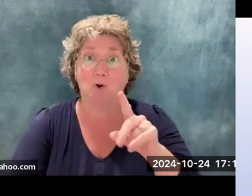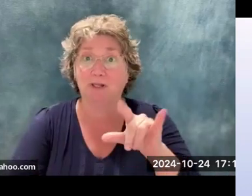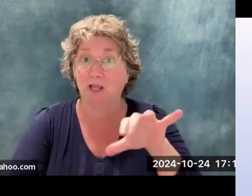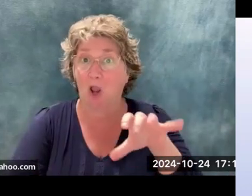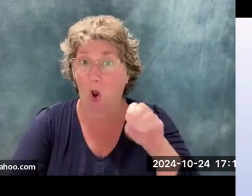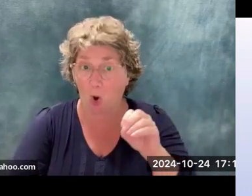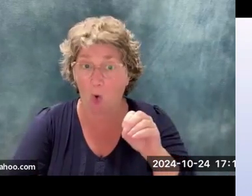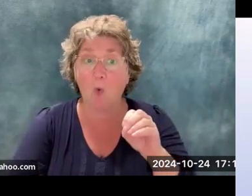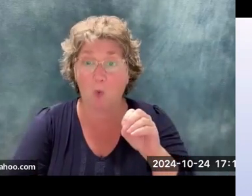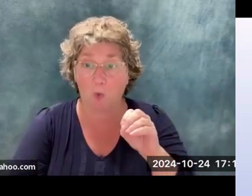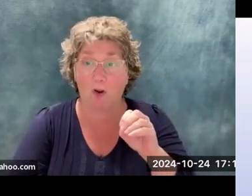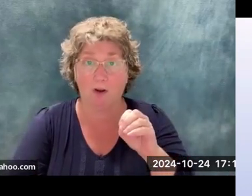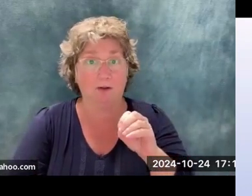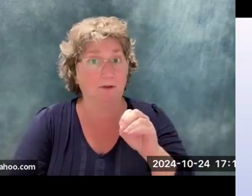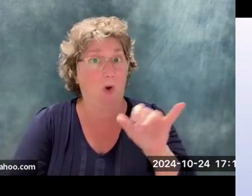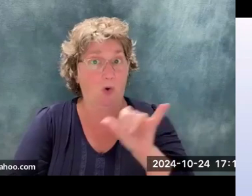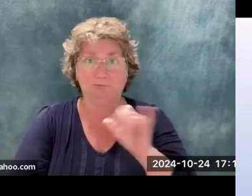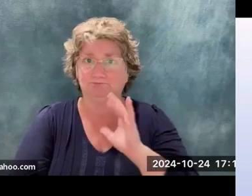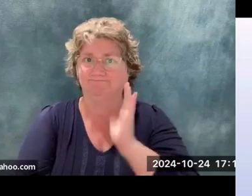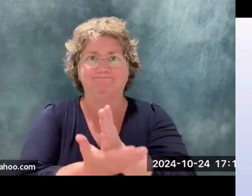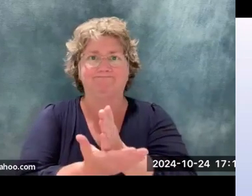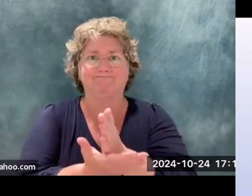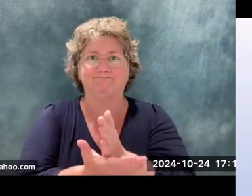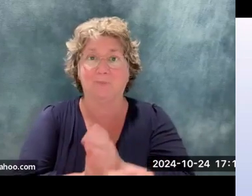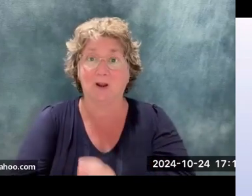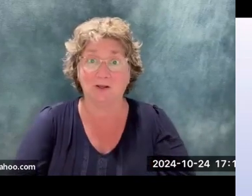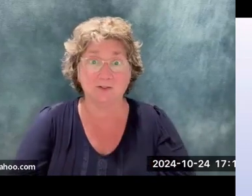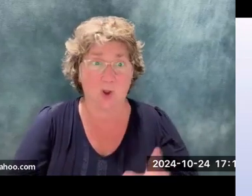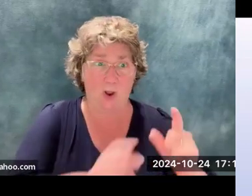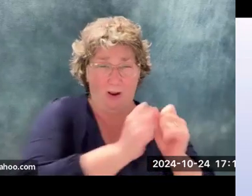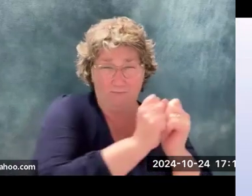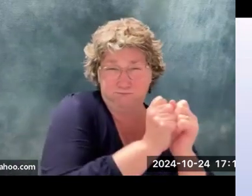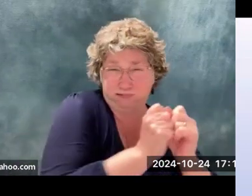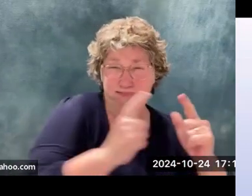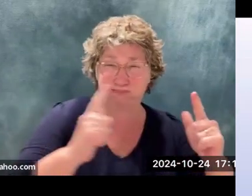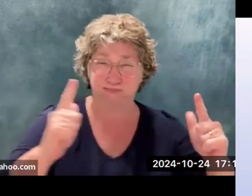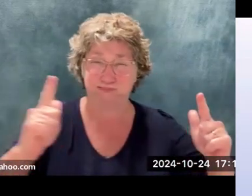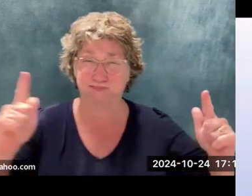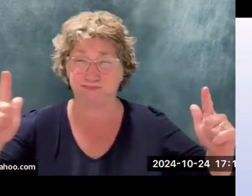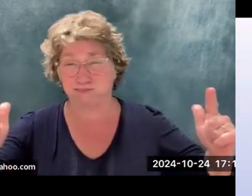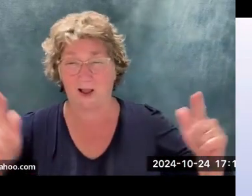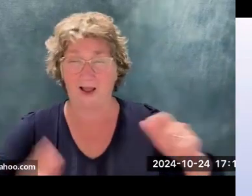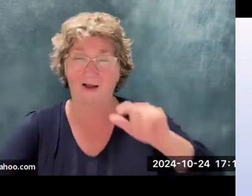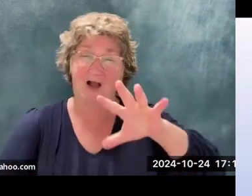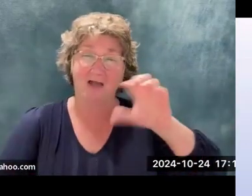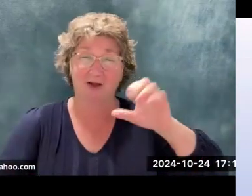So from half a million cases a year to nine cases a year,